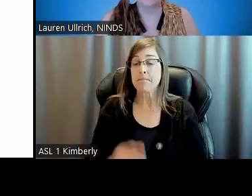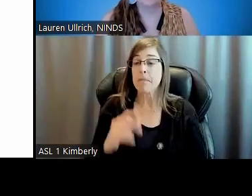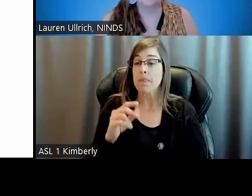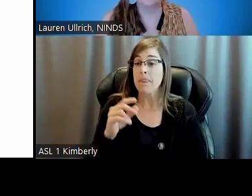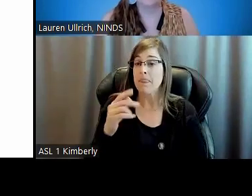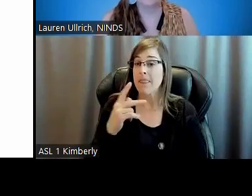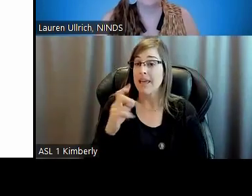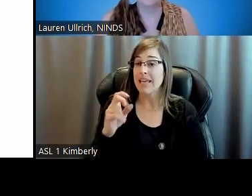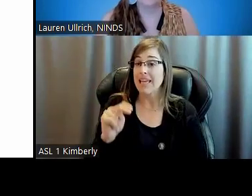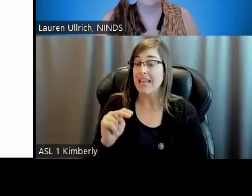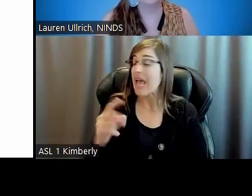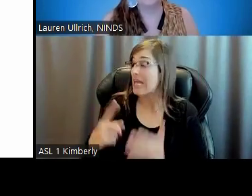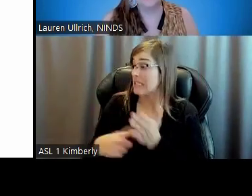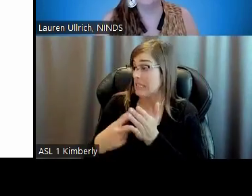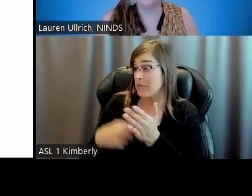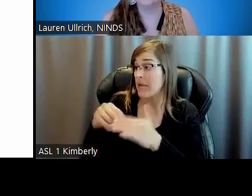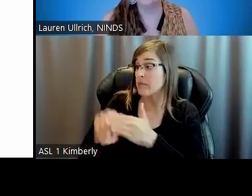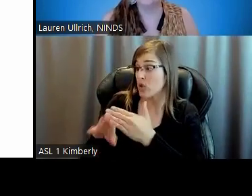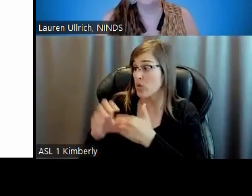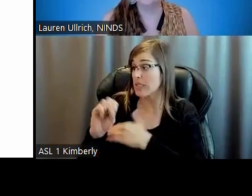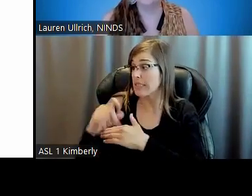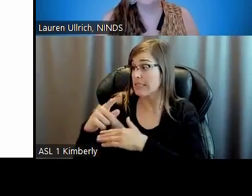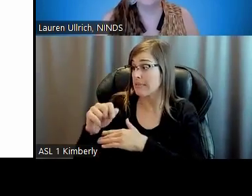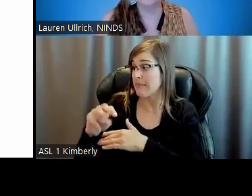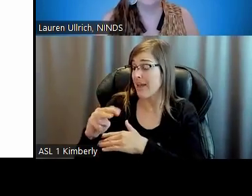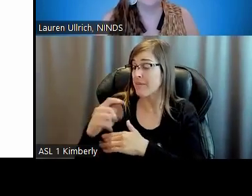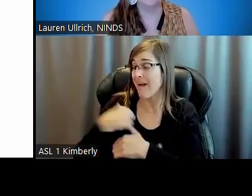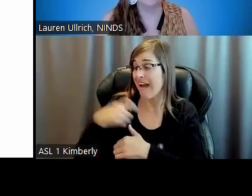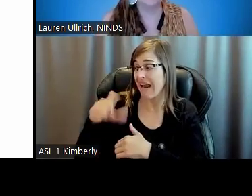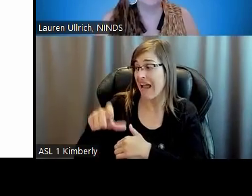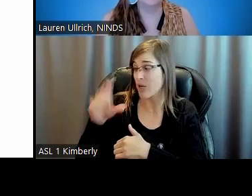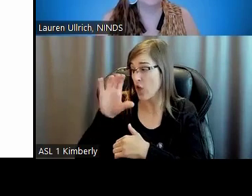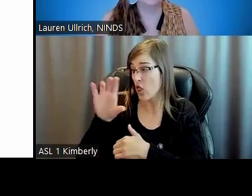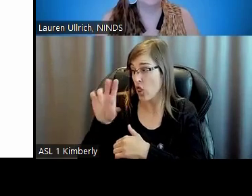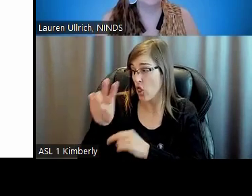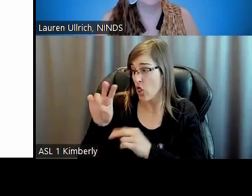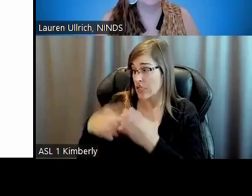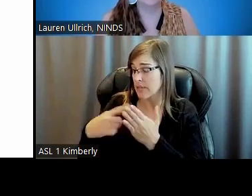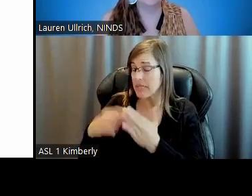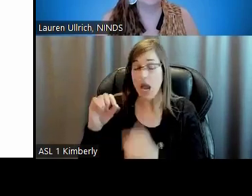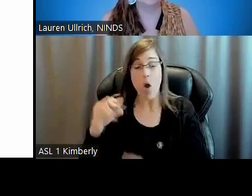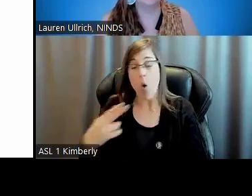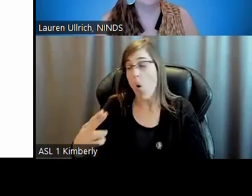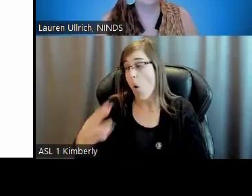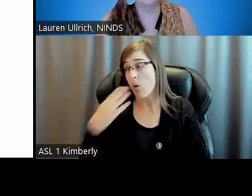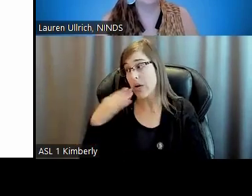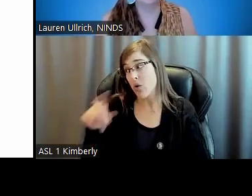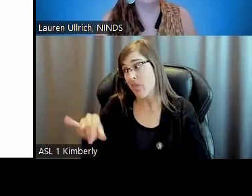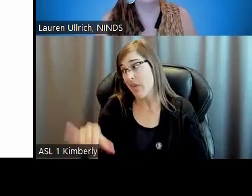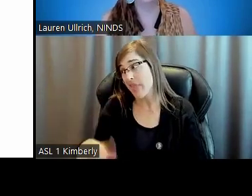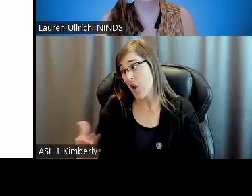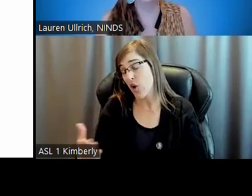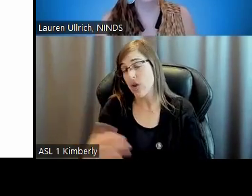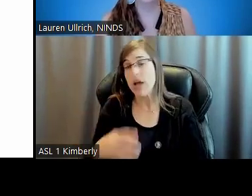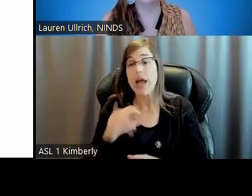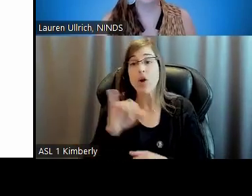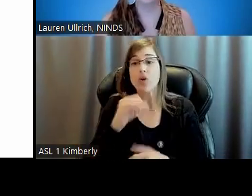in spam filters. And so I've had to look sometimes, and I was like, "Oh, I didn't know this was here." Also, each institute has what's called a Division